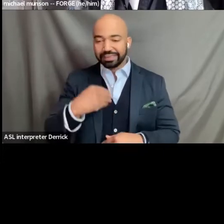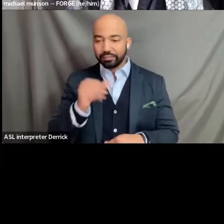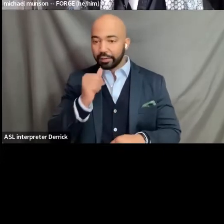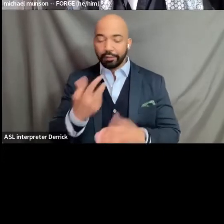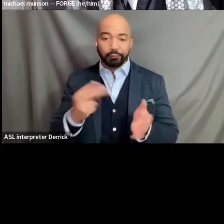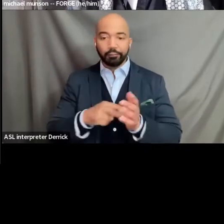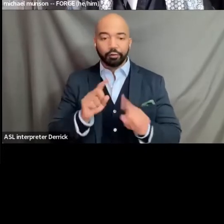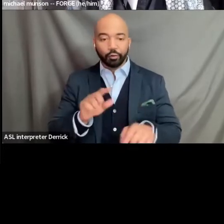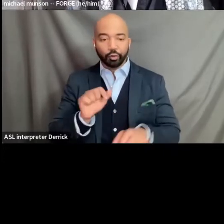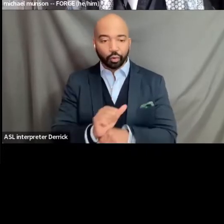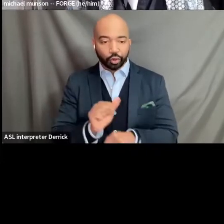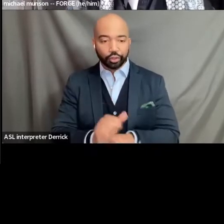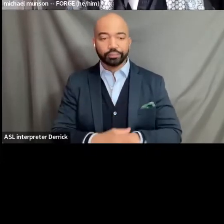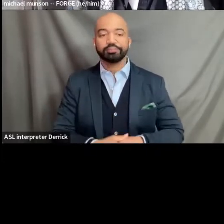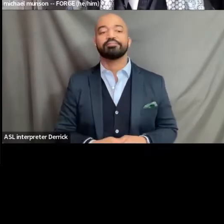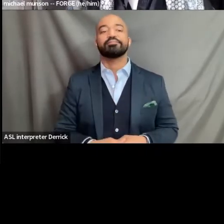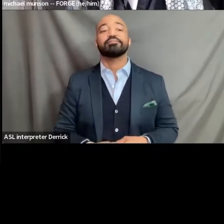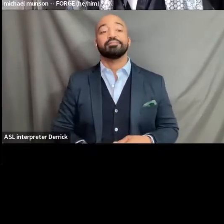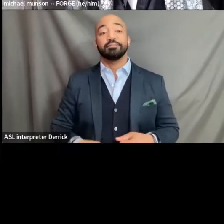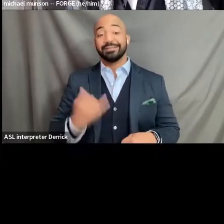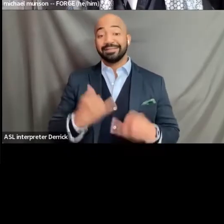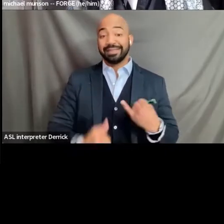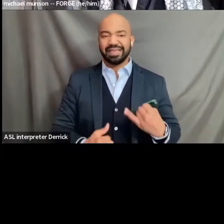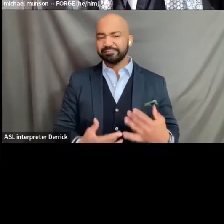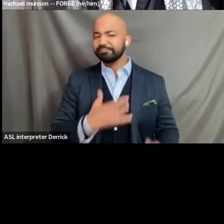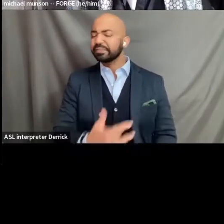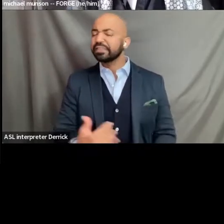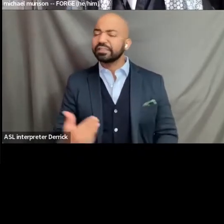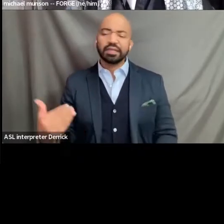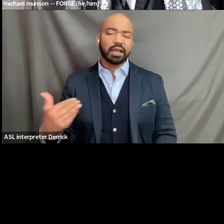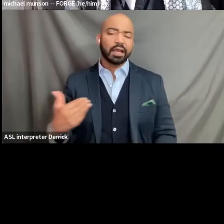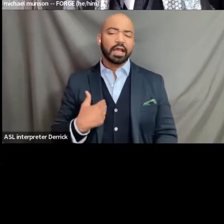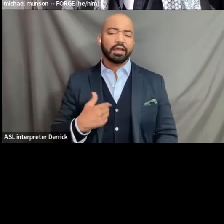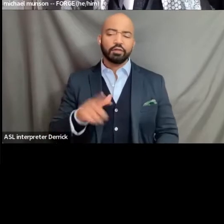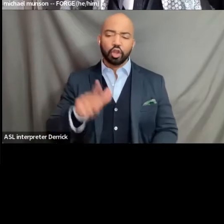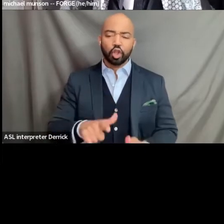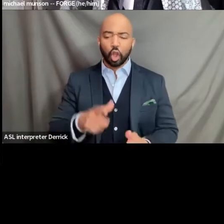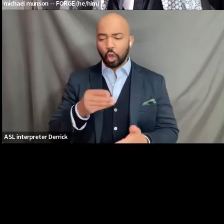through low wage jobs or jobs that are physically demanding